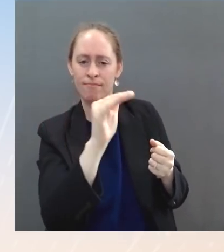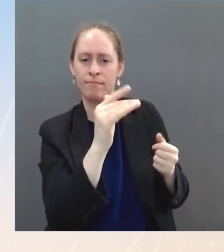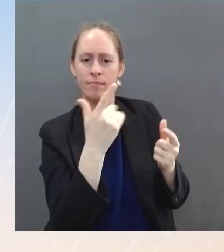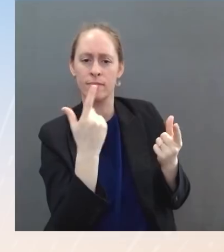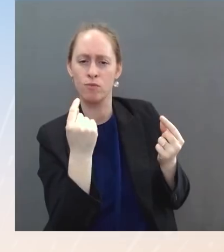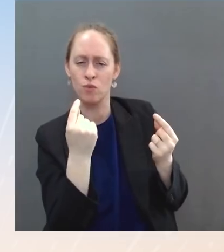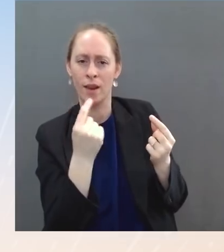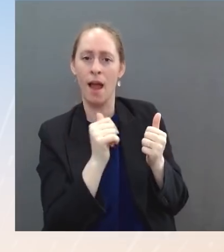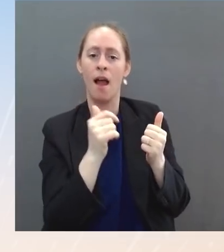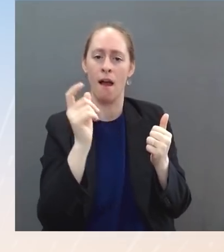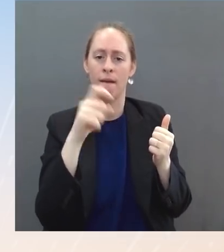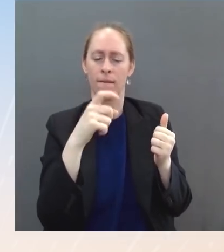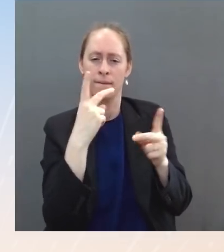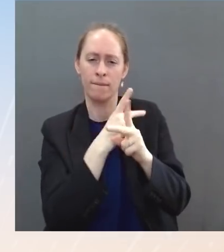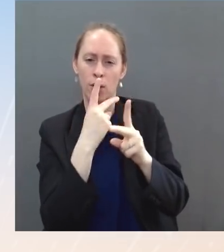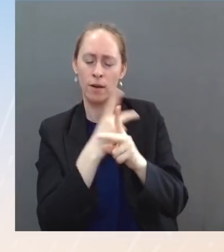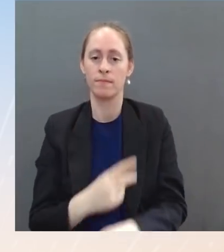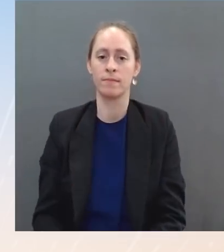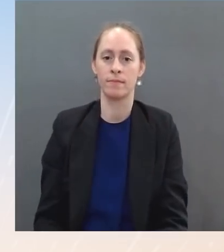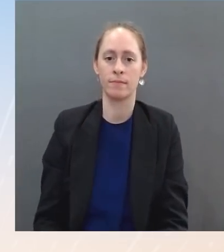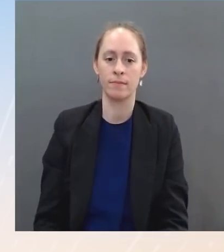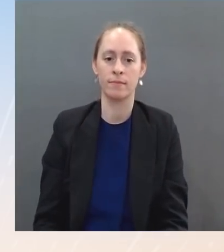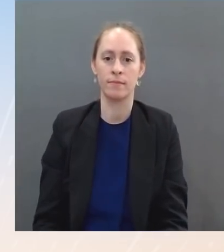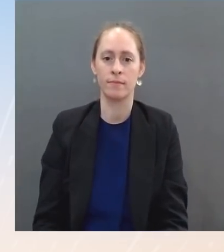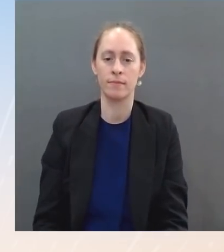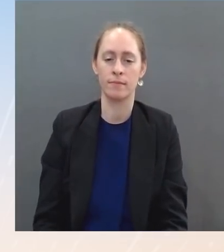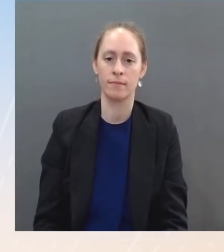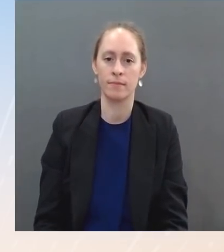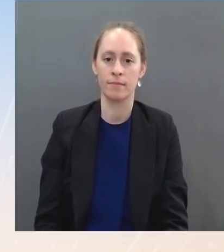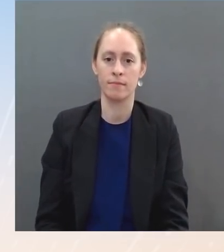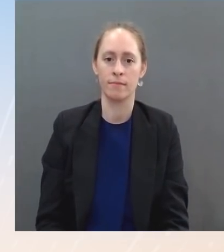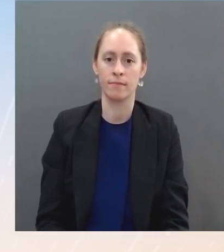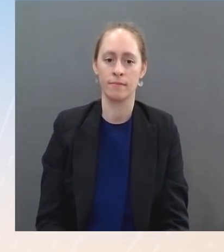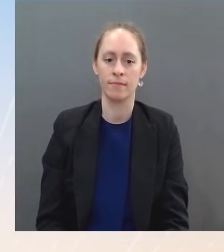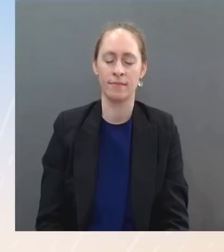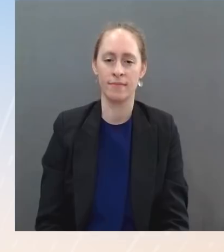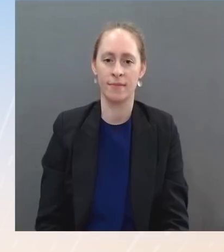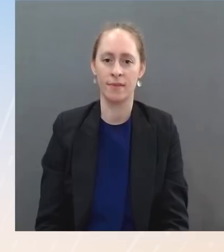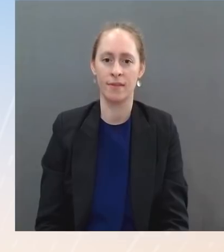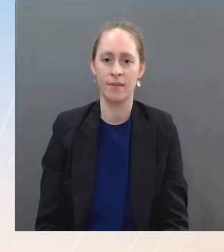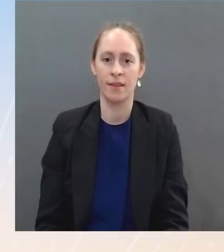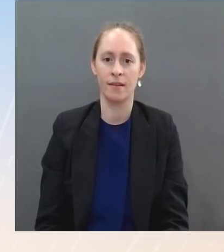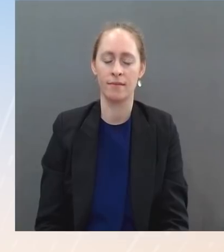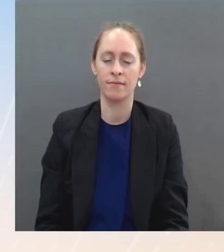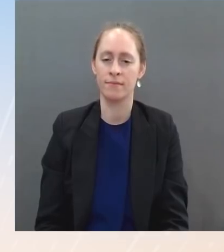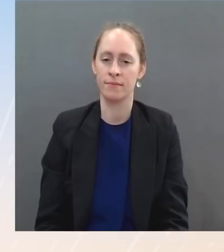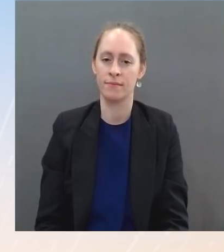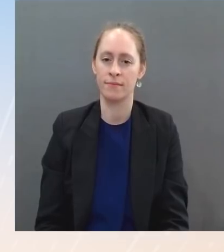Sorry, I've got a lot on this. Is -- I would also note that as you're watching Congress and the Senate,